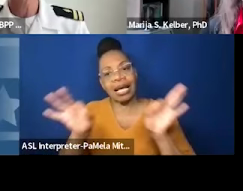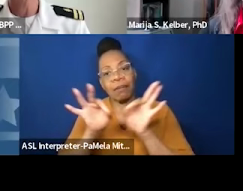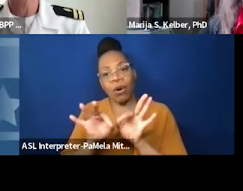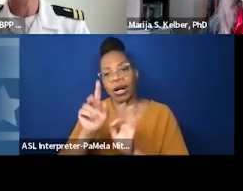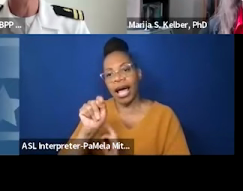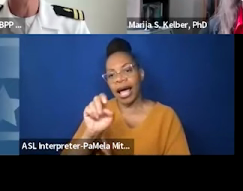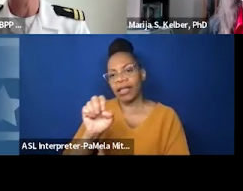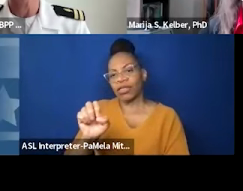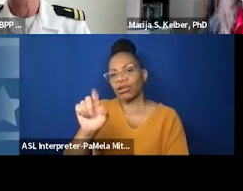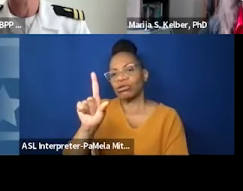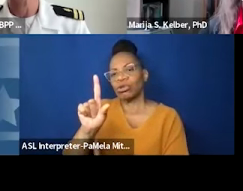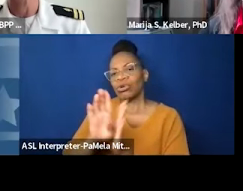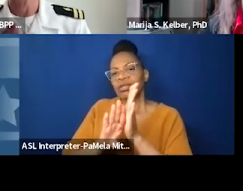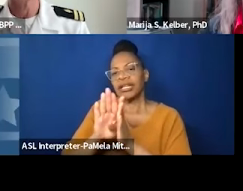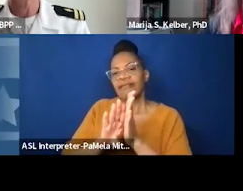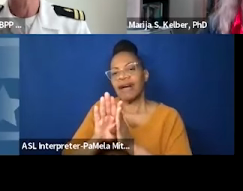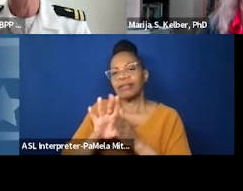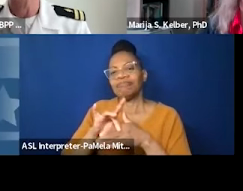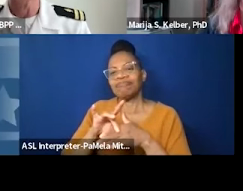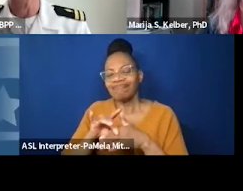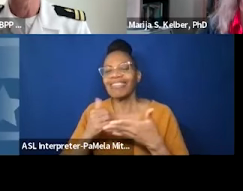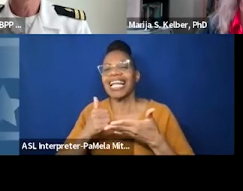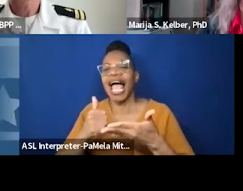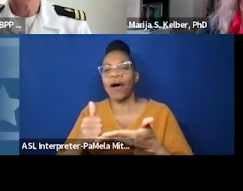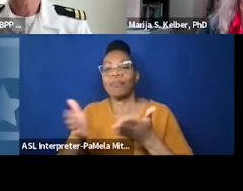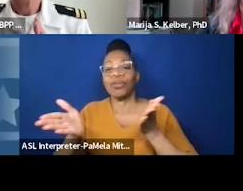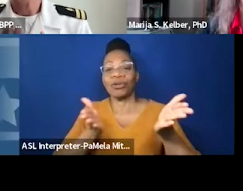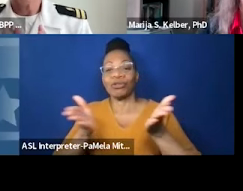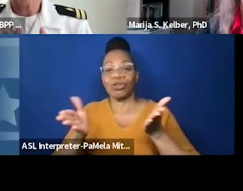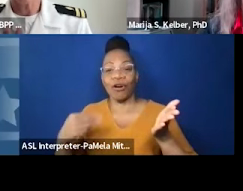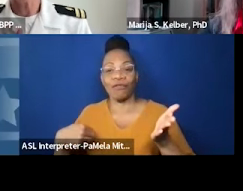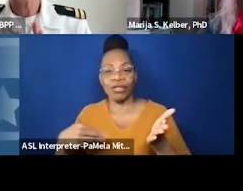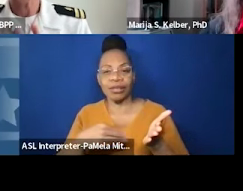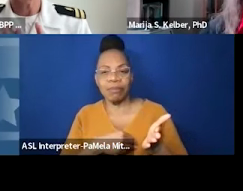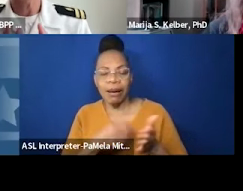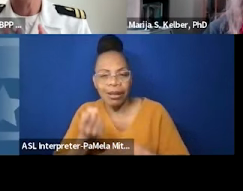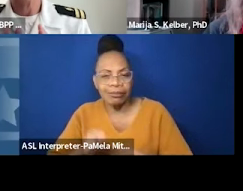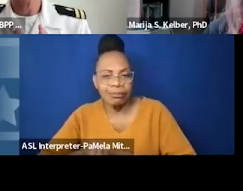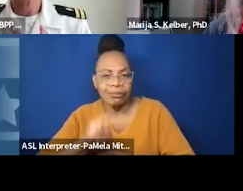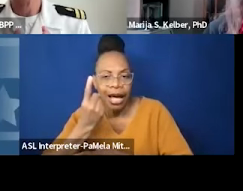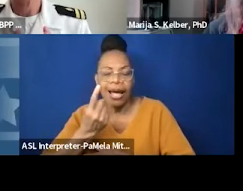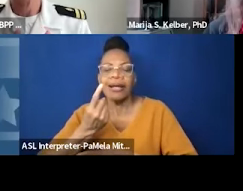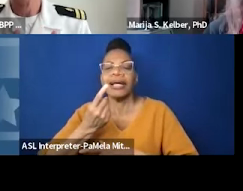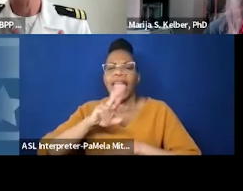was really developed within the context of helping the service member kind of understand and normalize their experience,